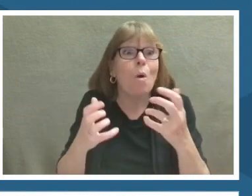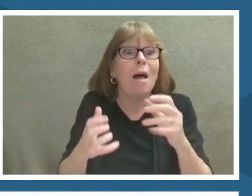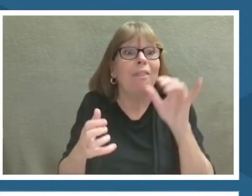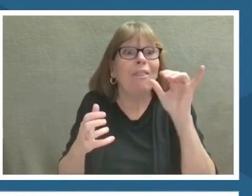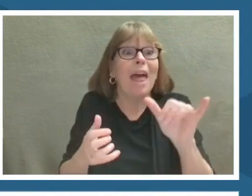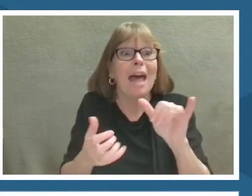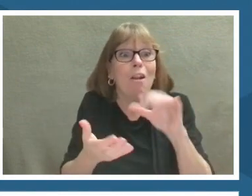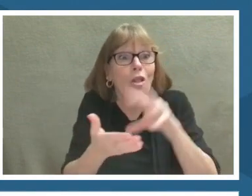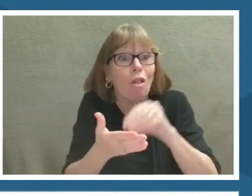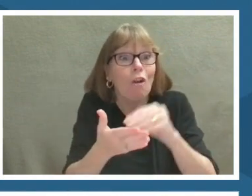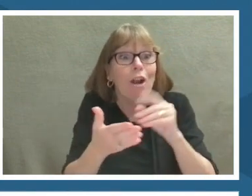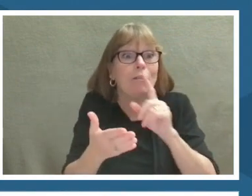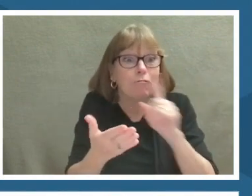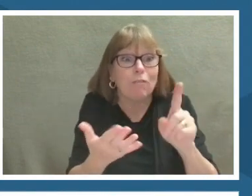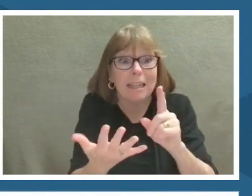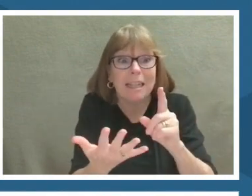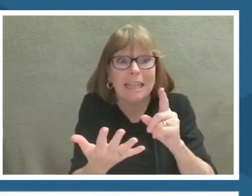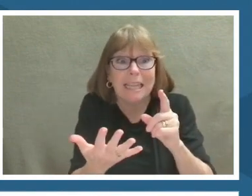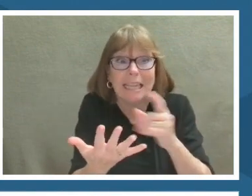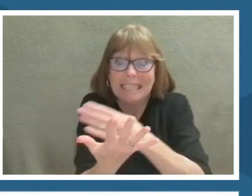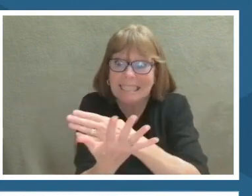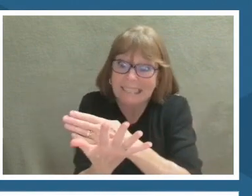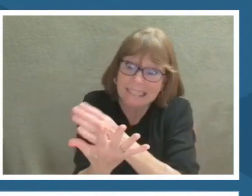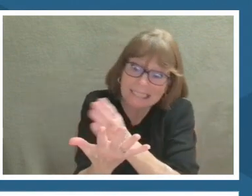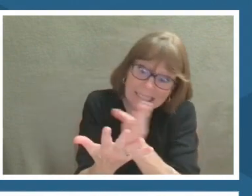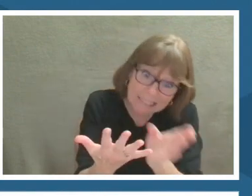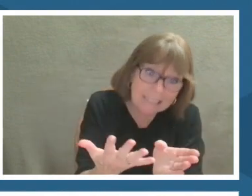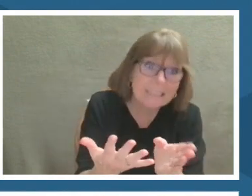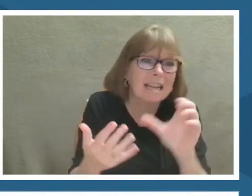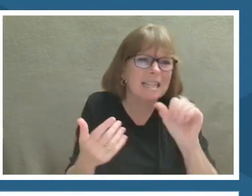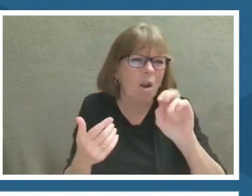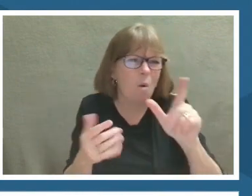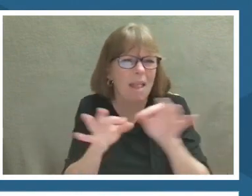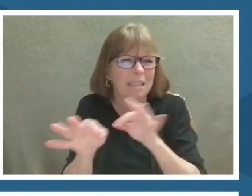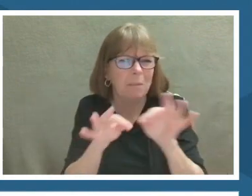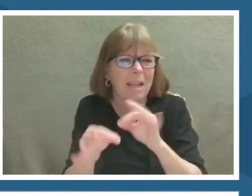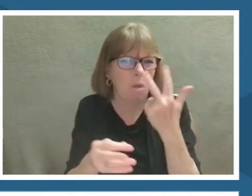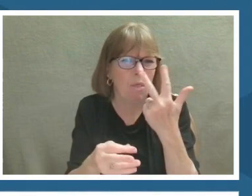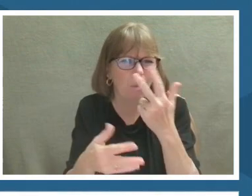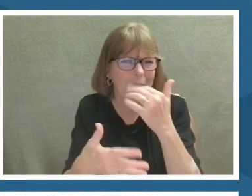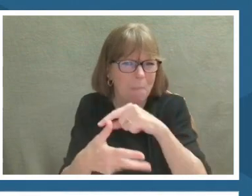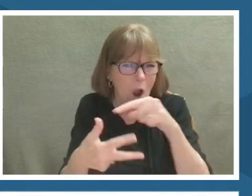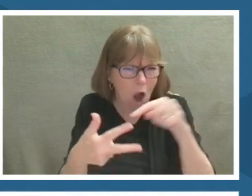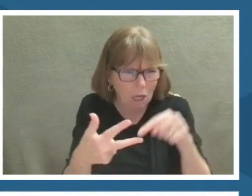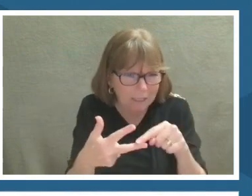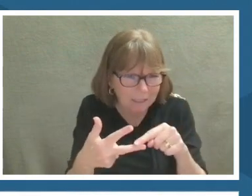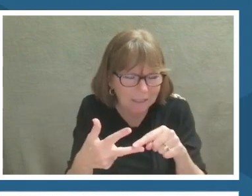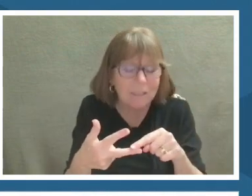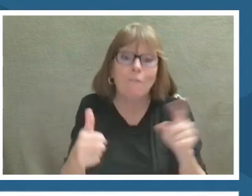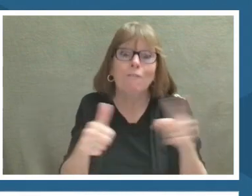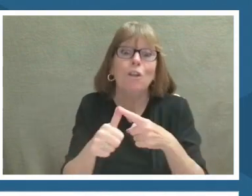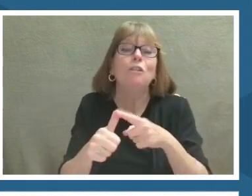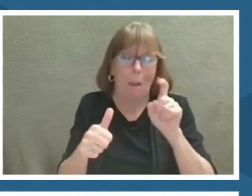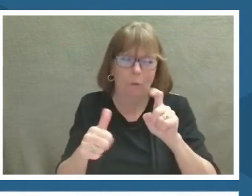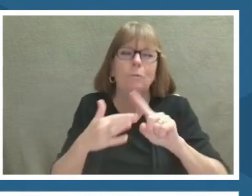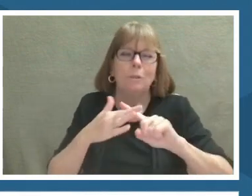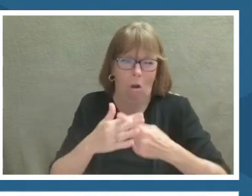the deaf or the the three elements that carol talked about it needs to start